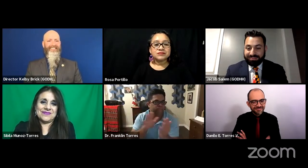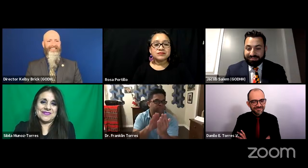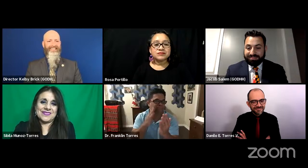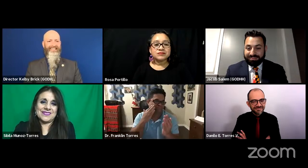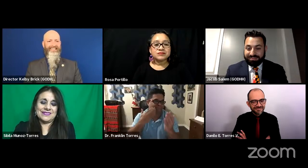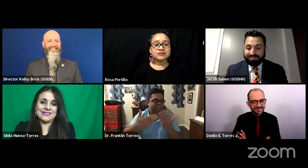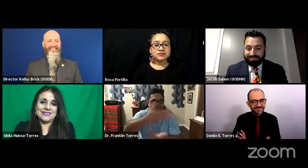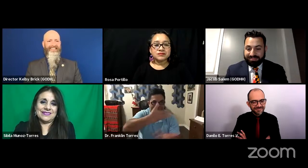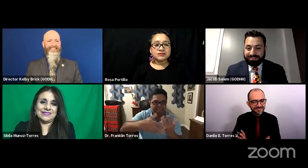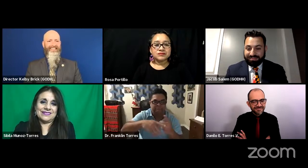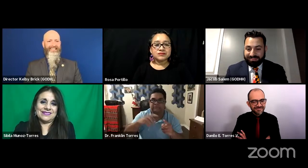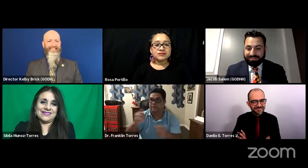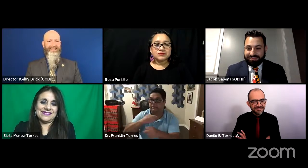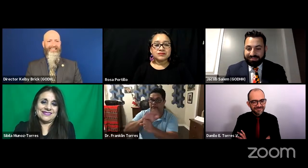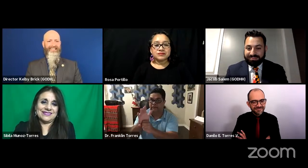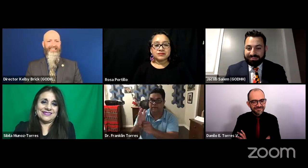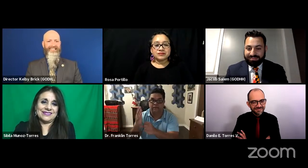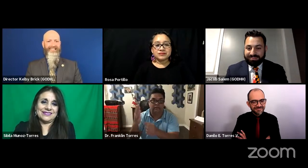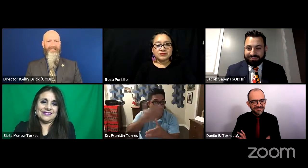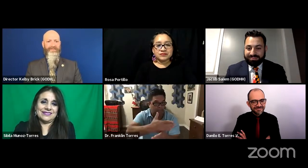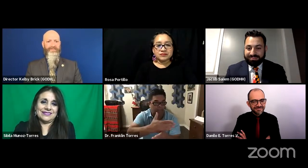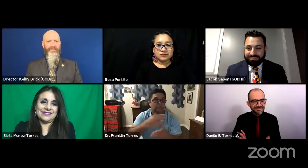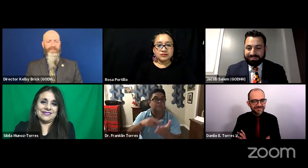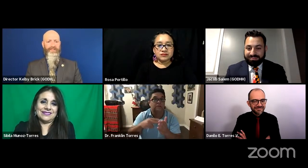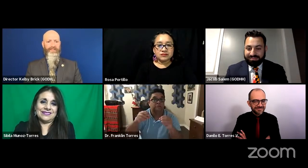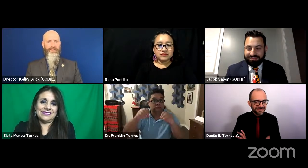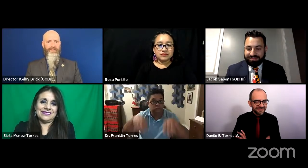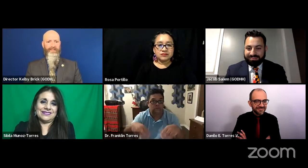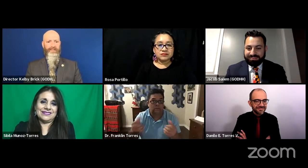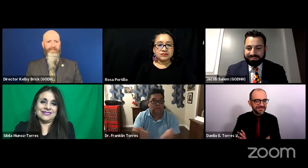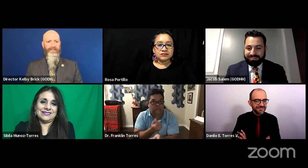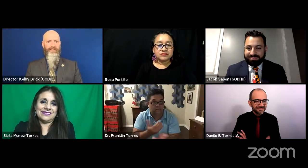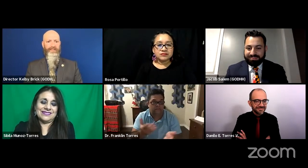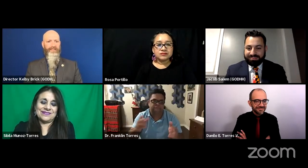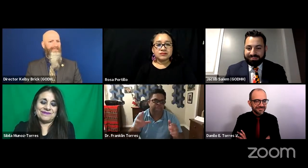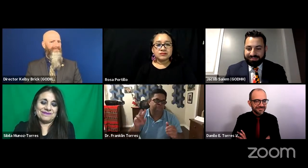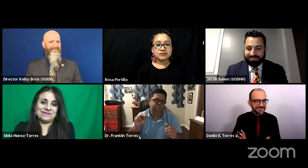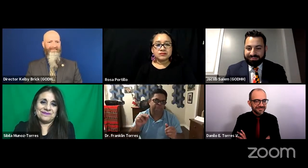do, we meet monthly. Of course, we used to do this face‑to‑face. During COVID, however,